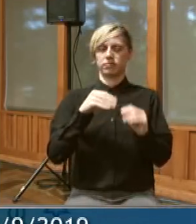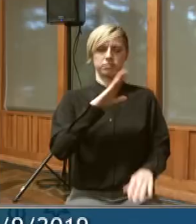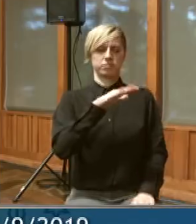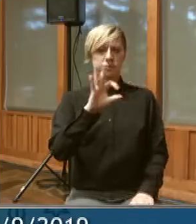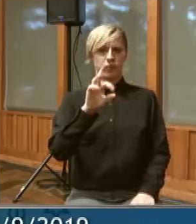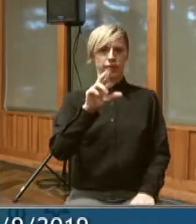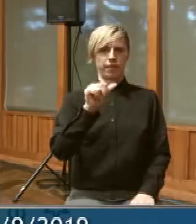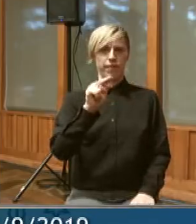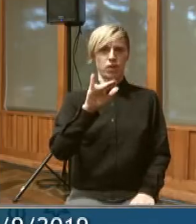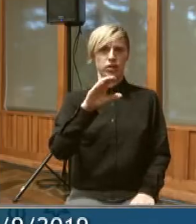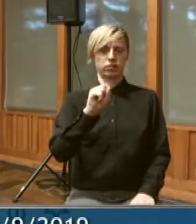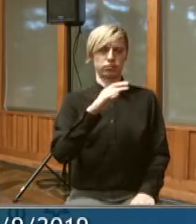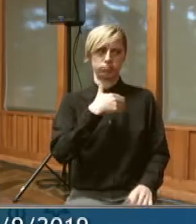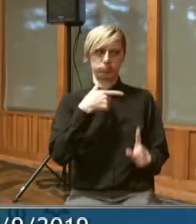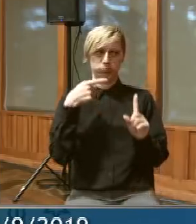. WE'LL START HERE.